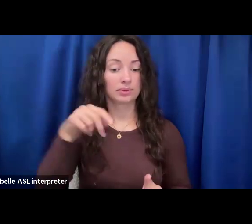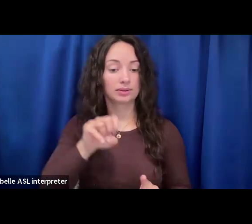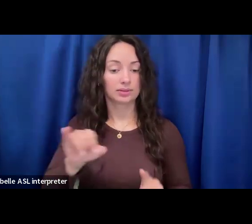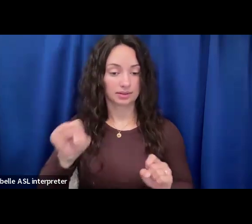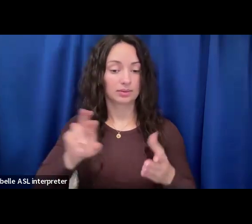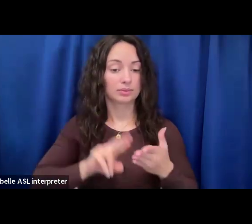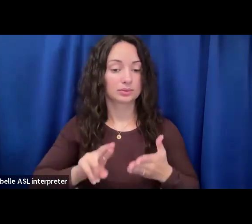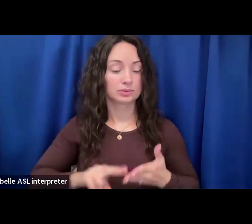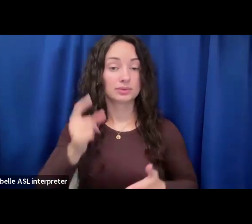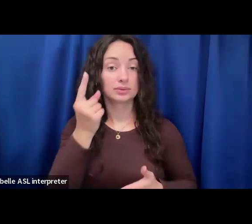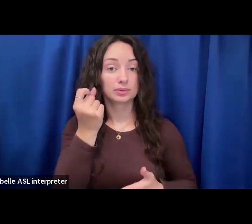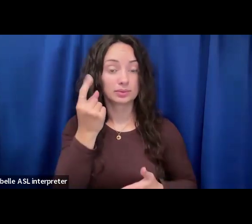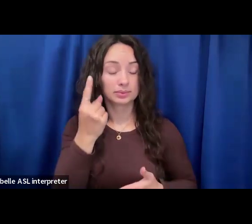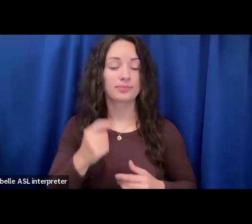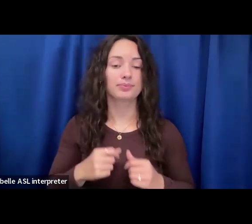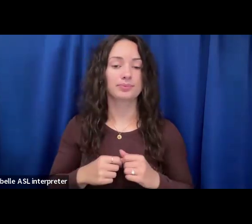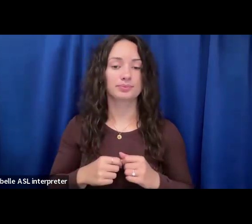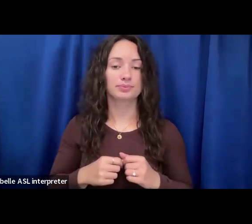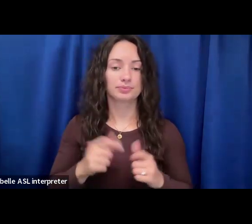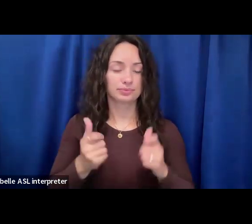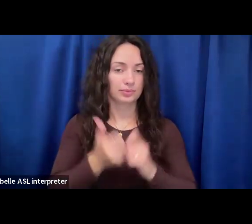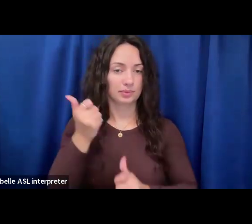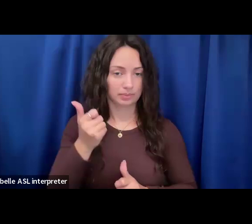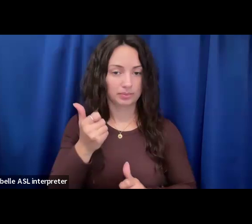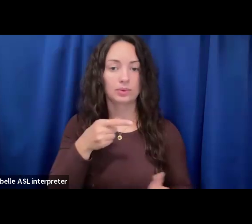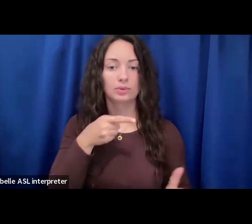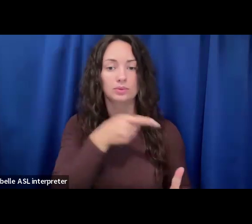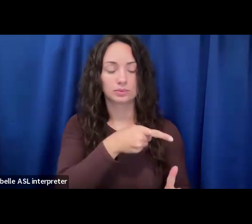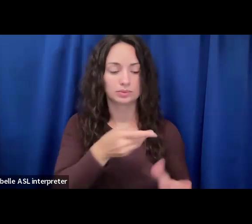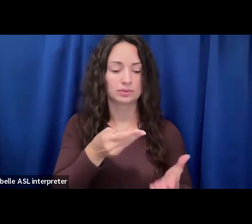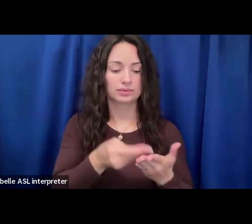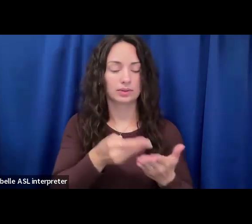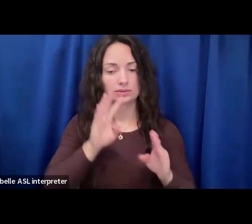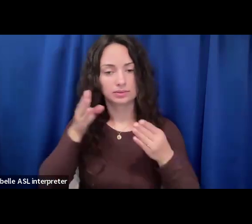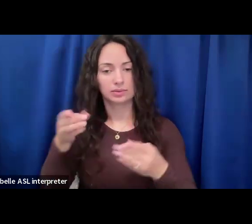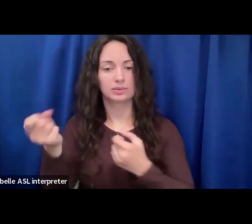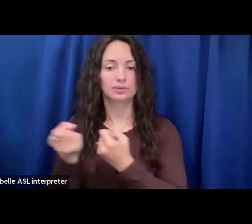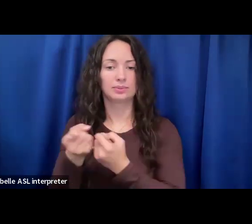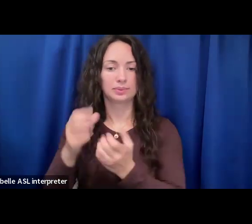the same time we note that the majority is for supporting students. So given this